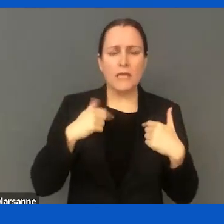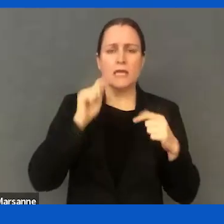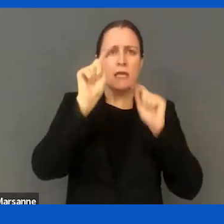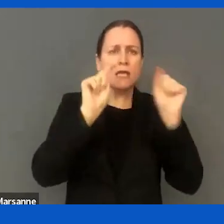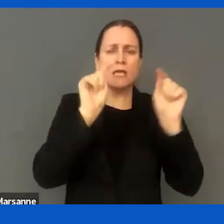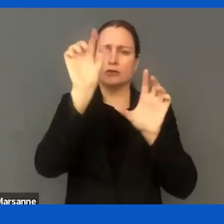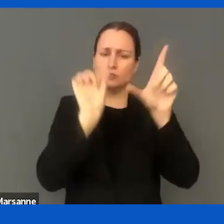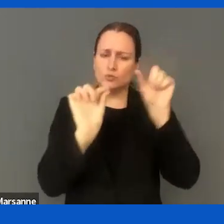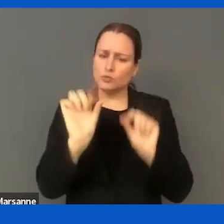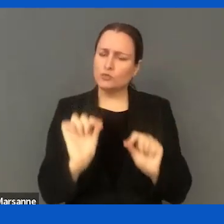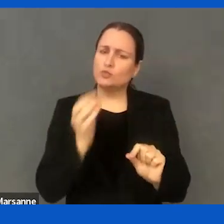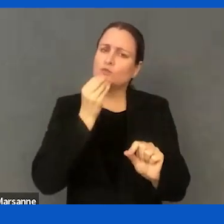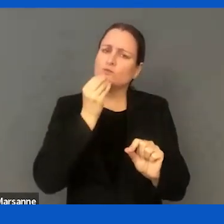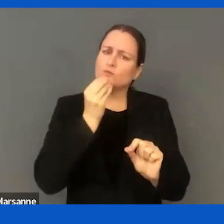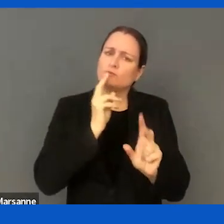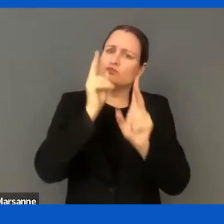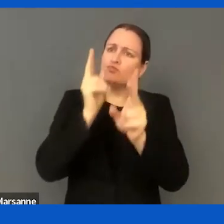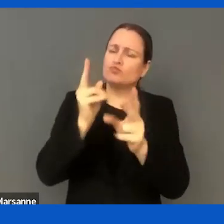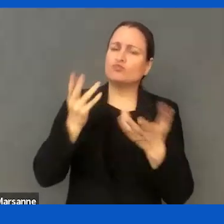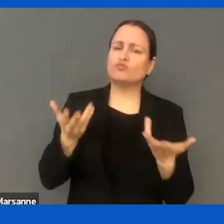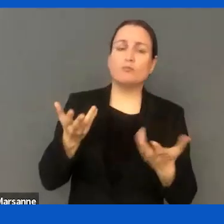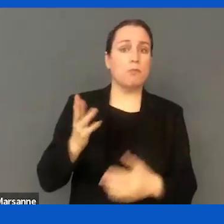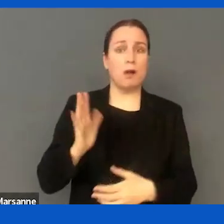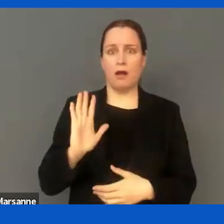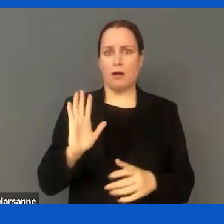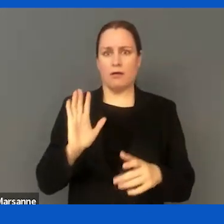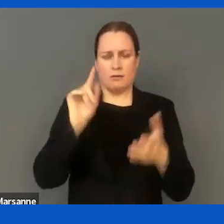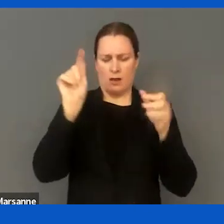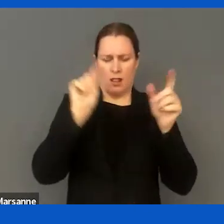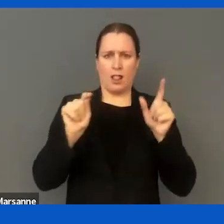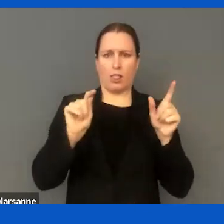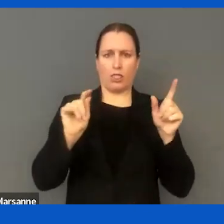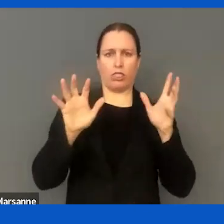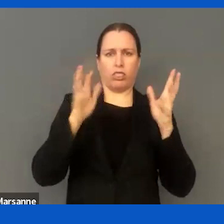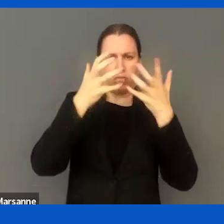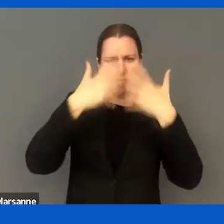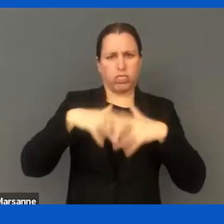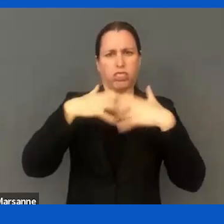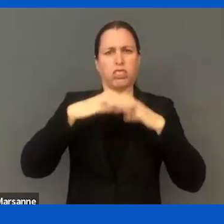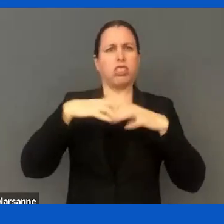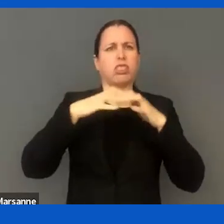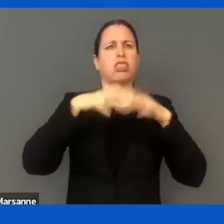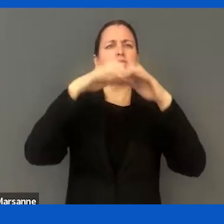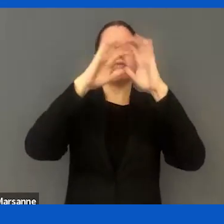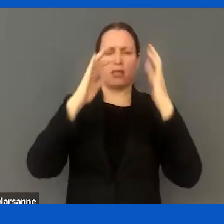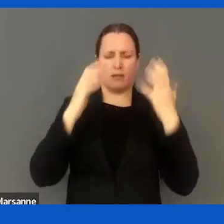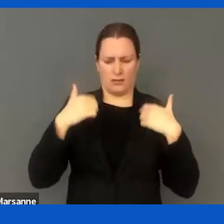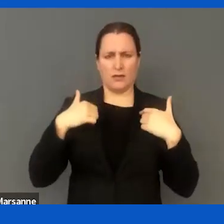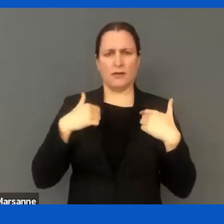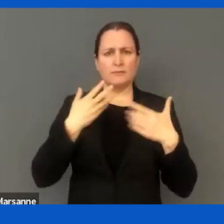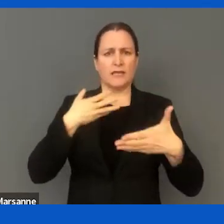main issue is accessibility is a topic we need to get a lot of education and outreach. People